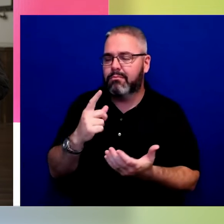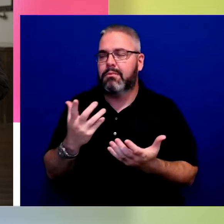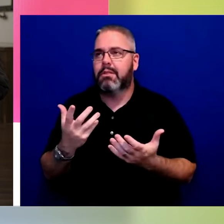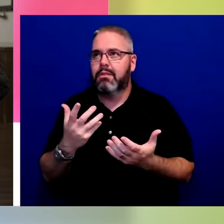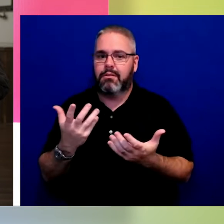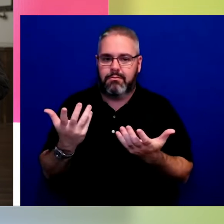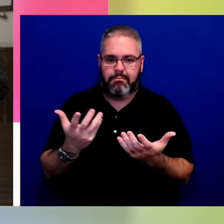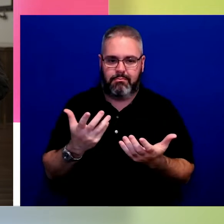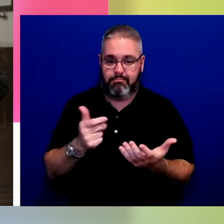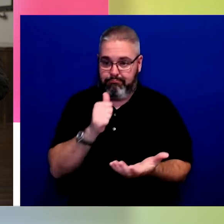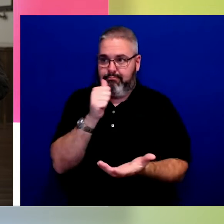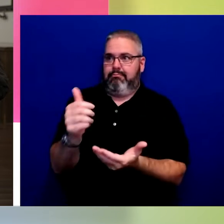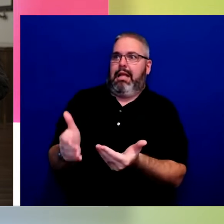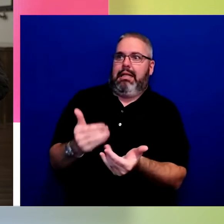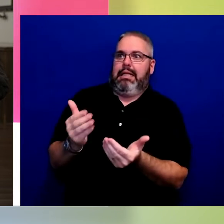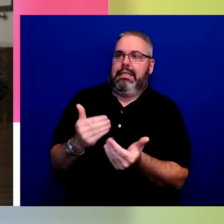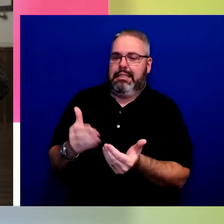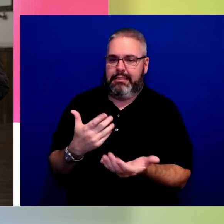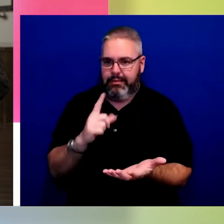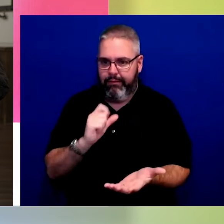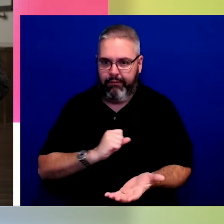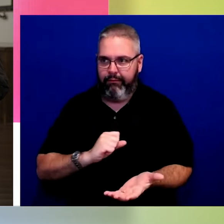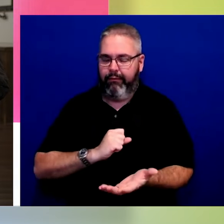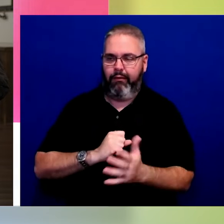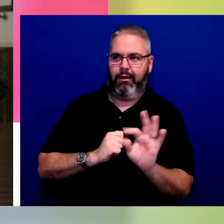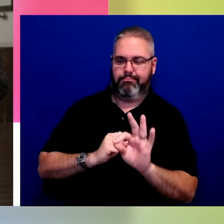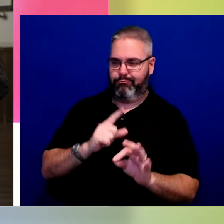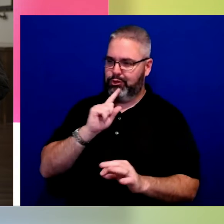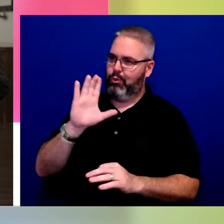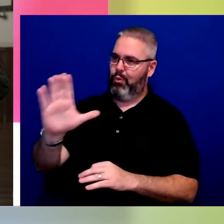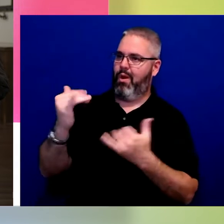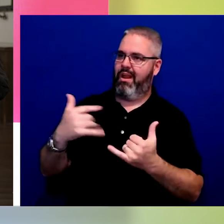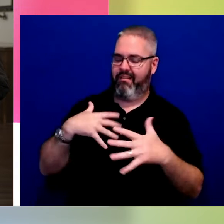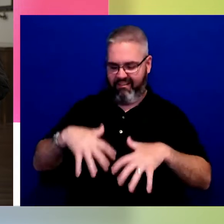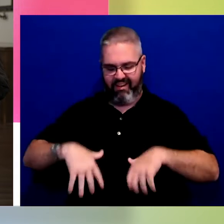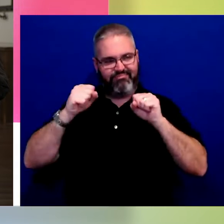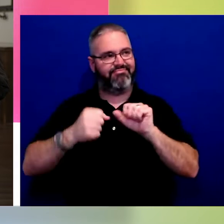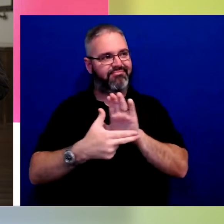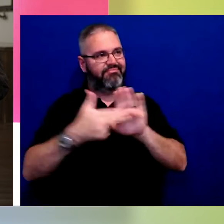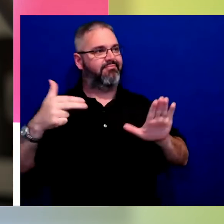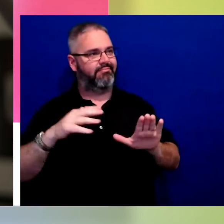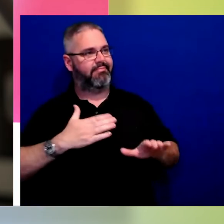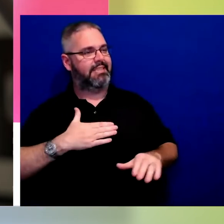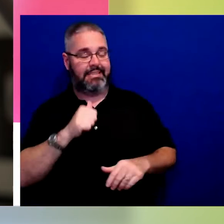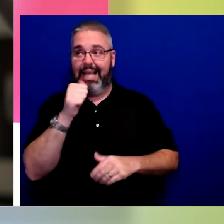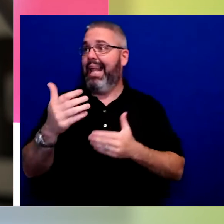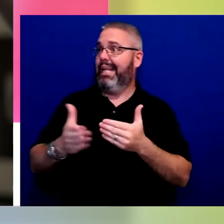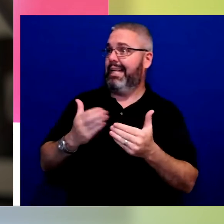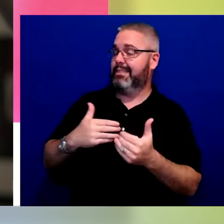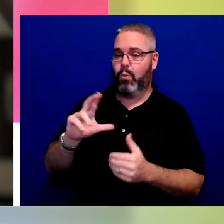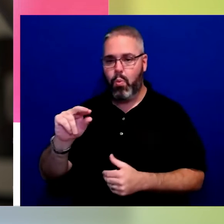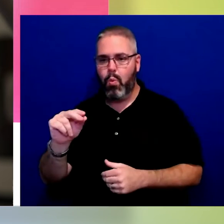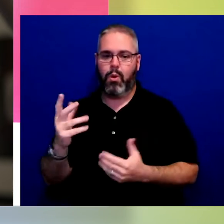and that's something you has become one of your mantras, but life so rarely is,